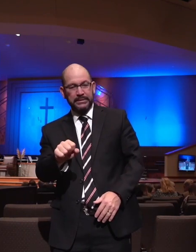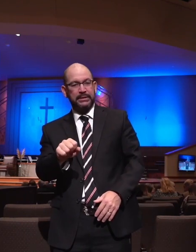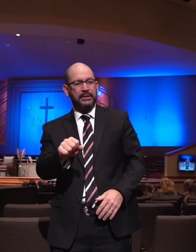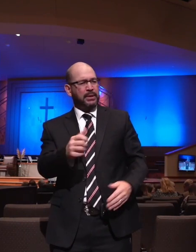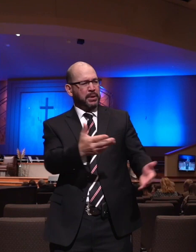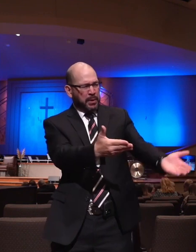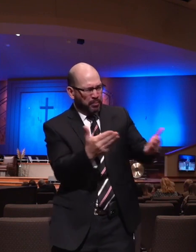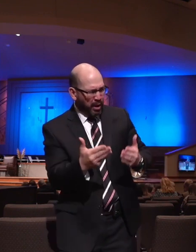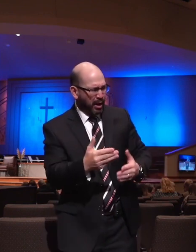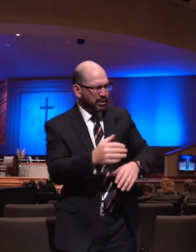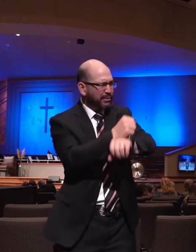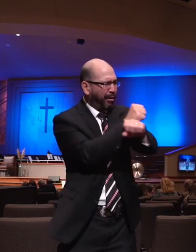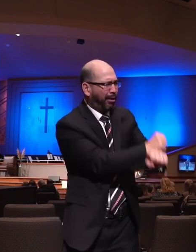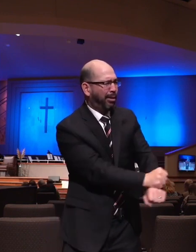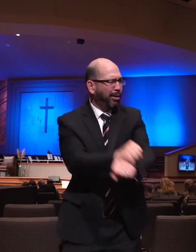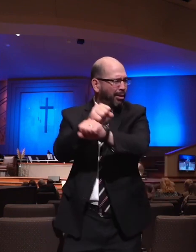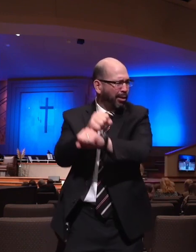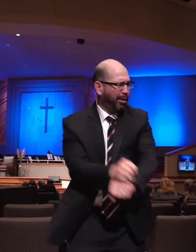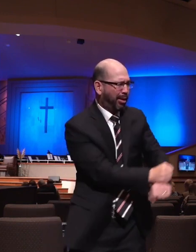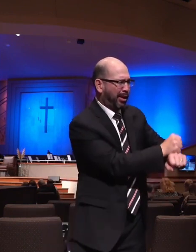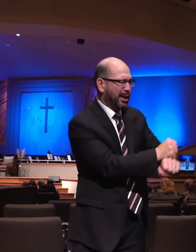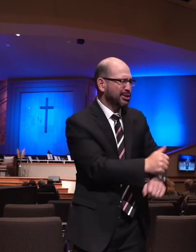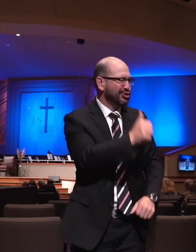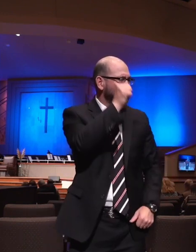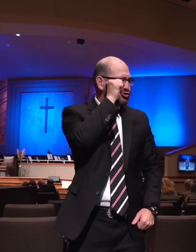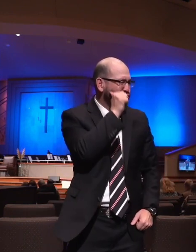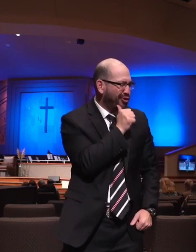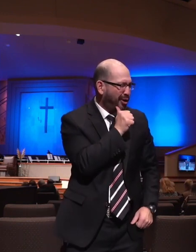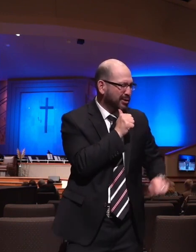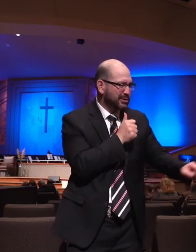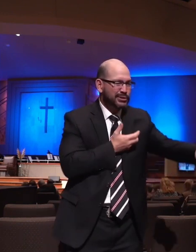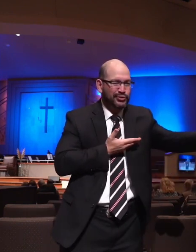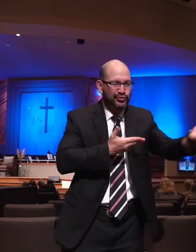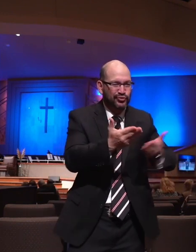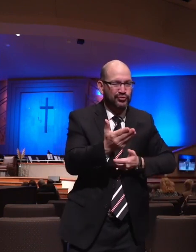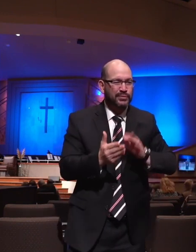out of the land of Israel a little maid and she waited on Naaman's wife